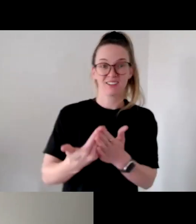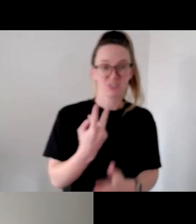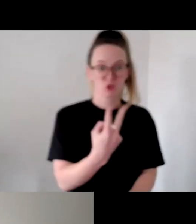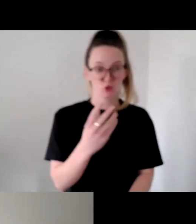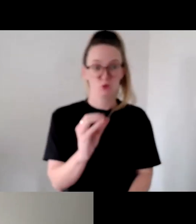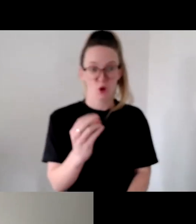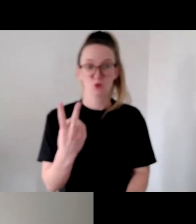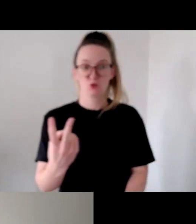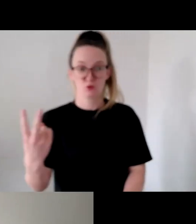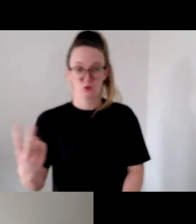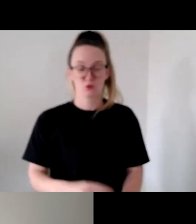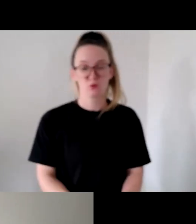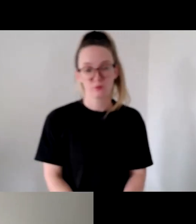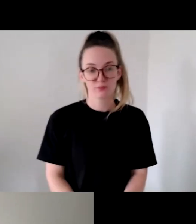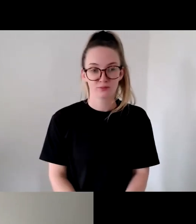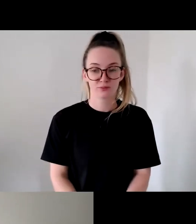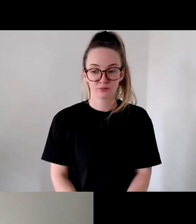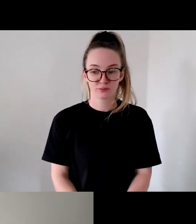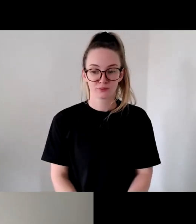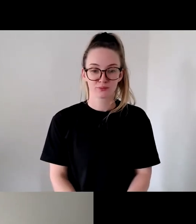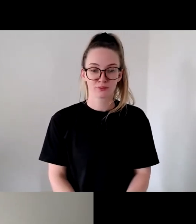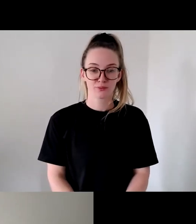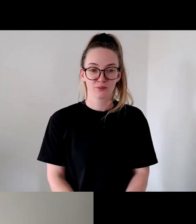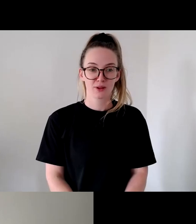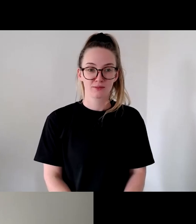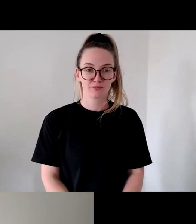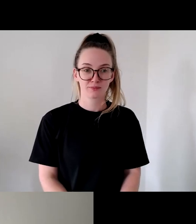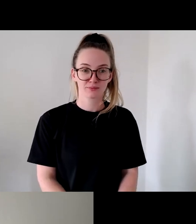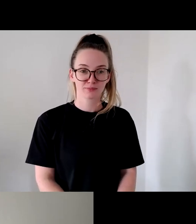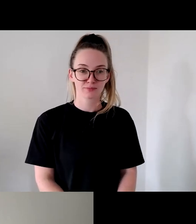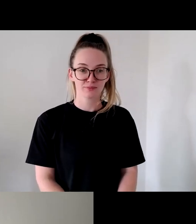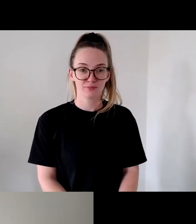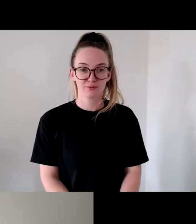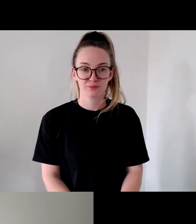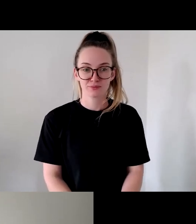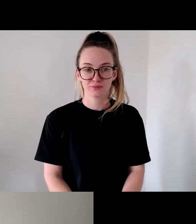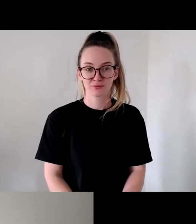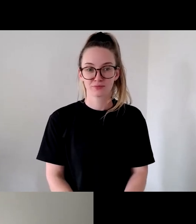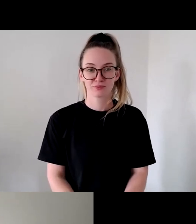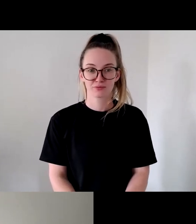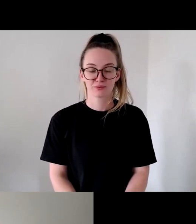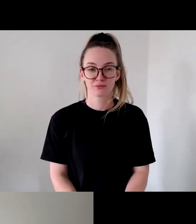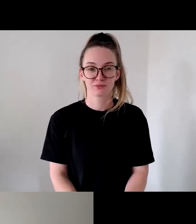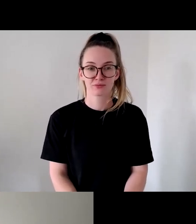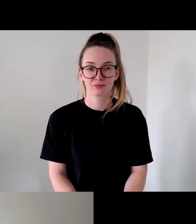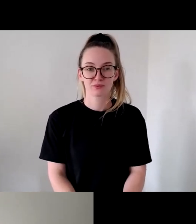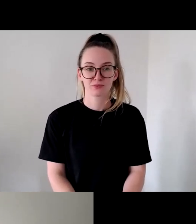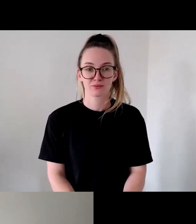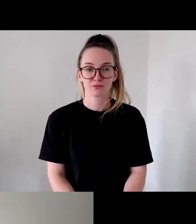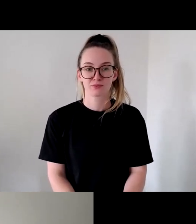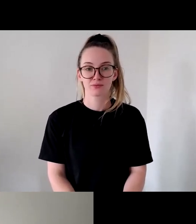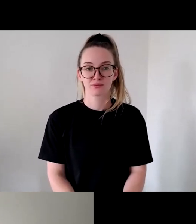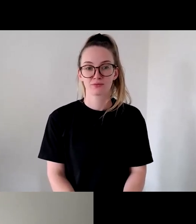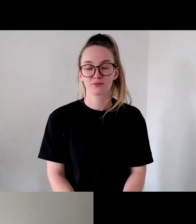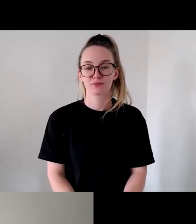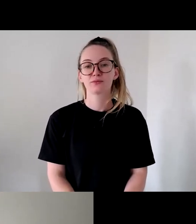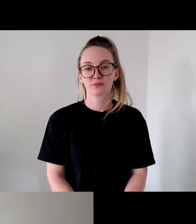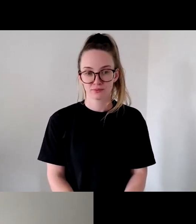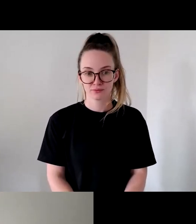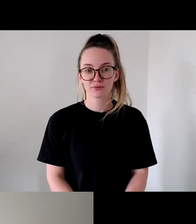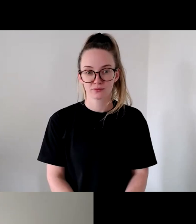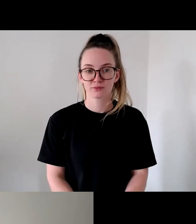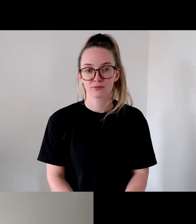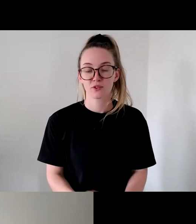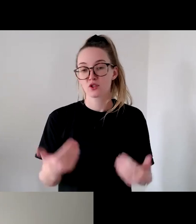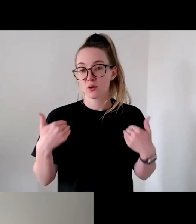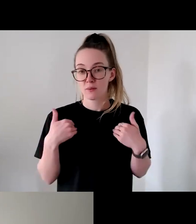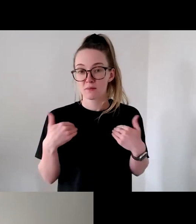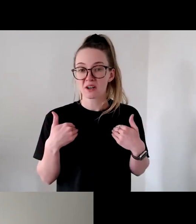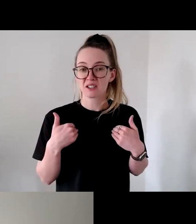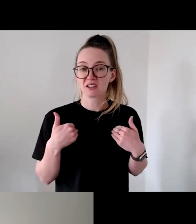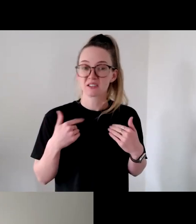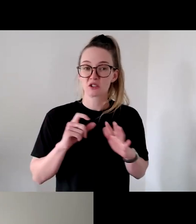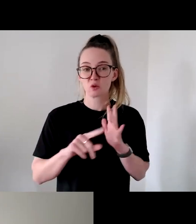That's amazing. So, one of the things that I, as someone doing this work more broadly that I